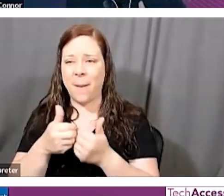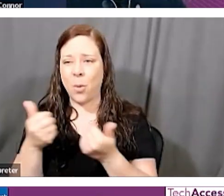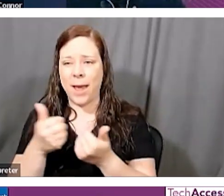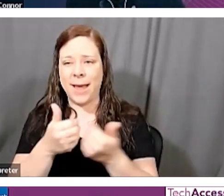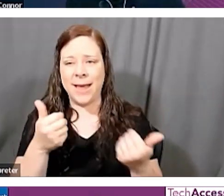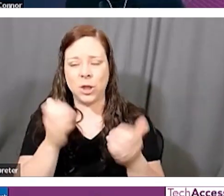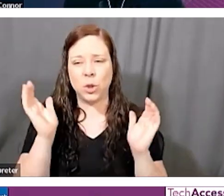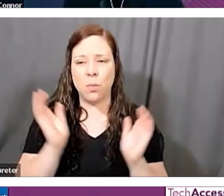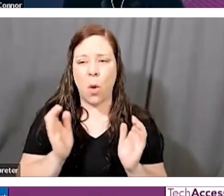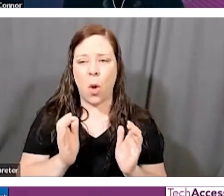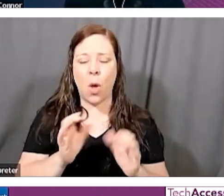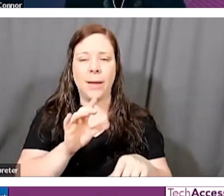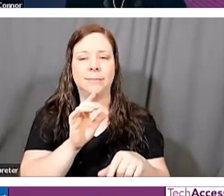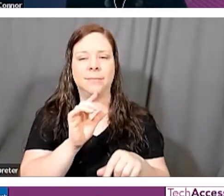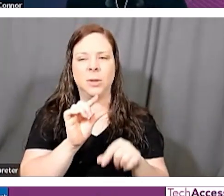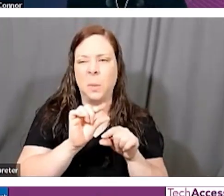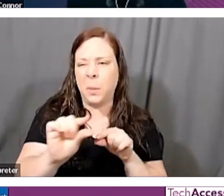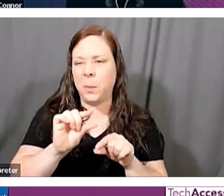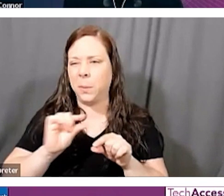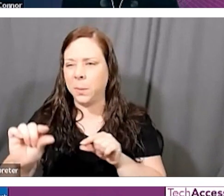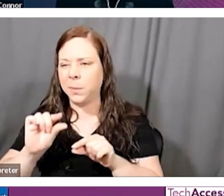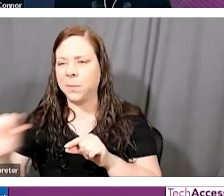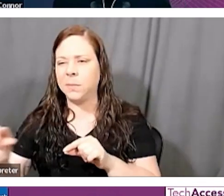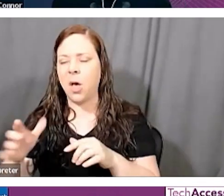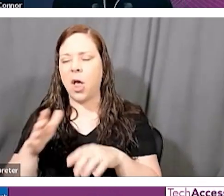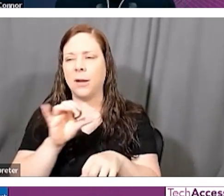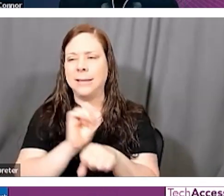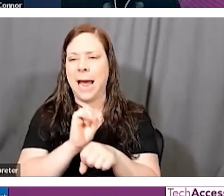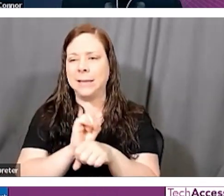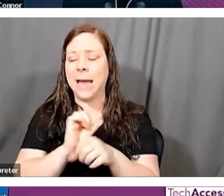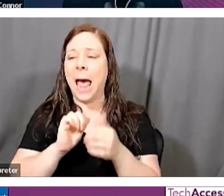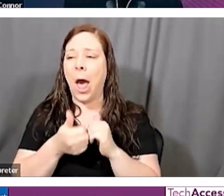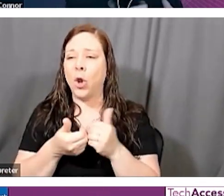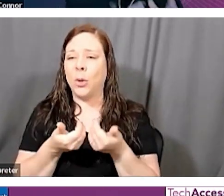into small tasks. So how can we break that learning in the knowledge base down